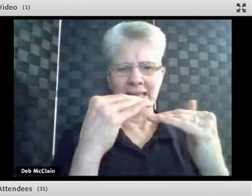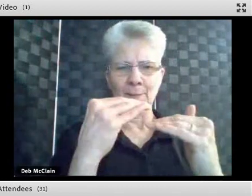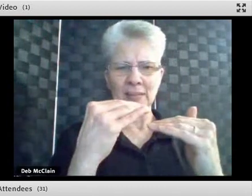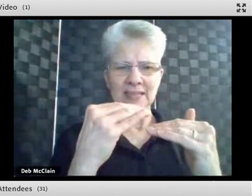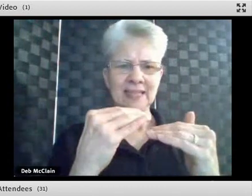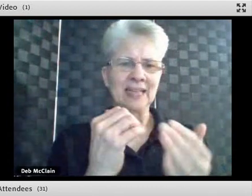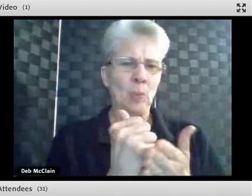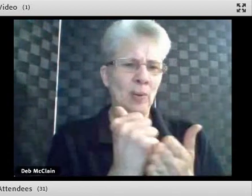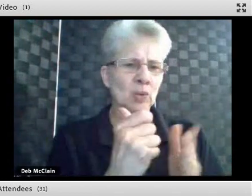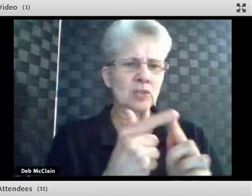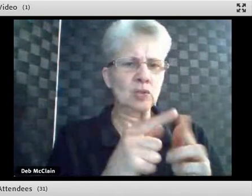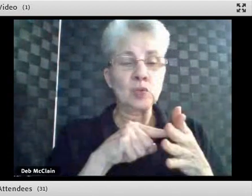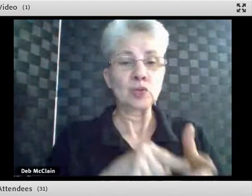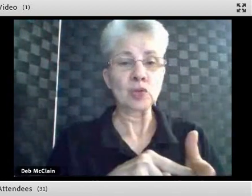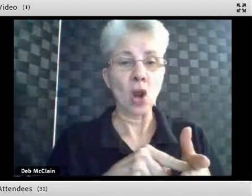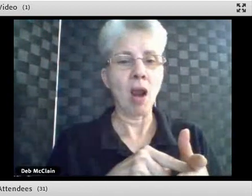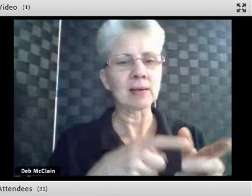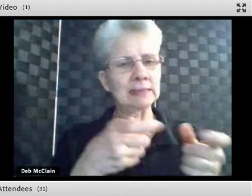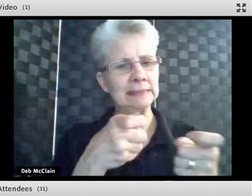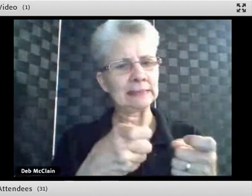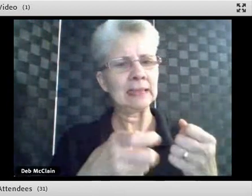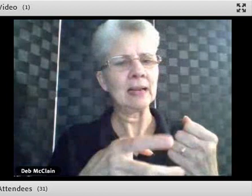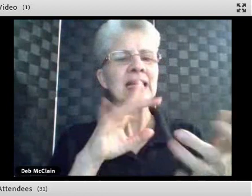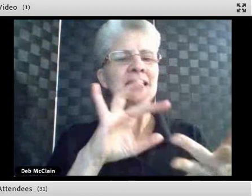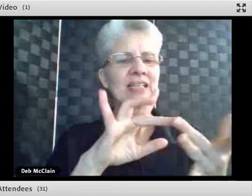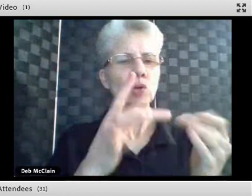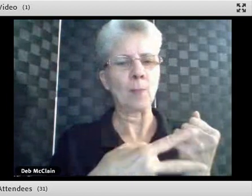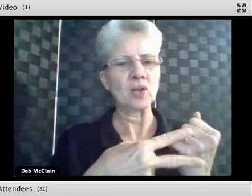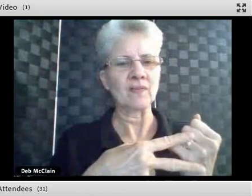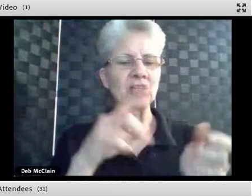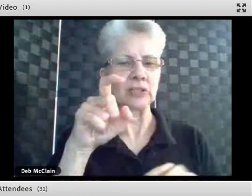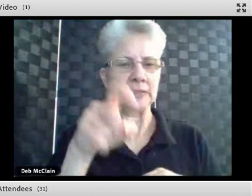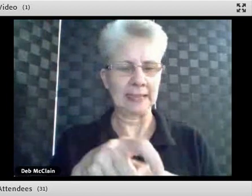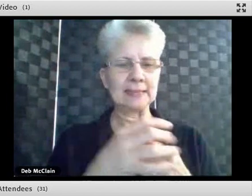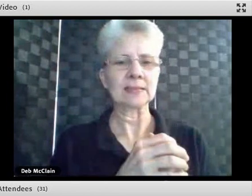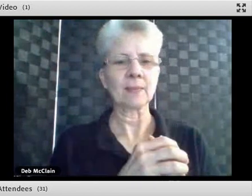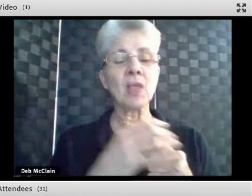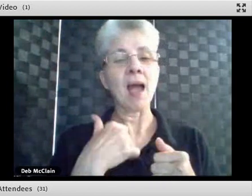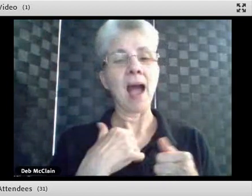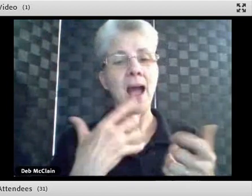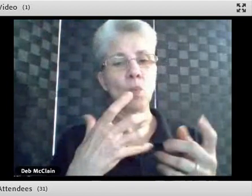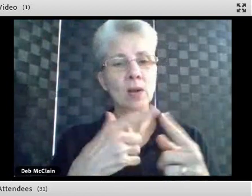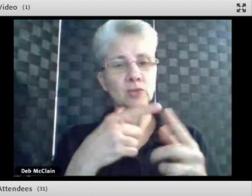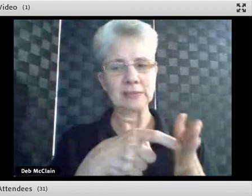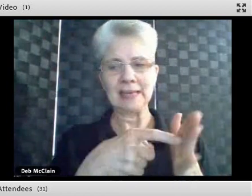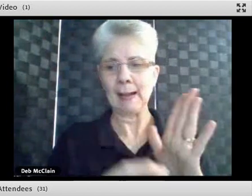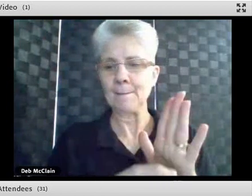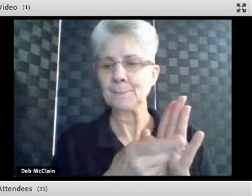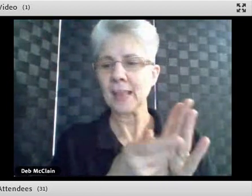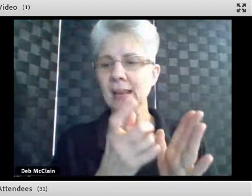to get started on dealing with your digital preservation needs? I did want to just take a moment and say that